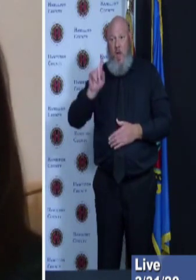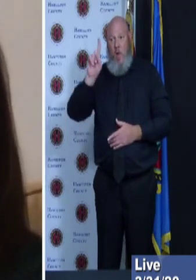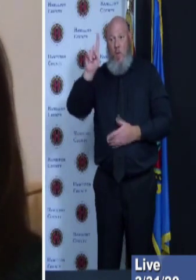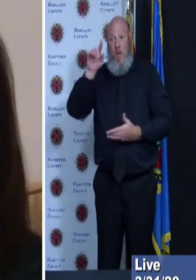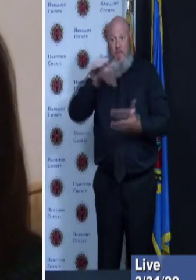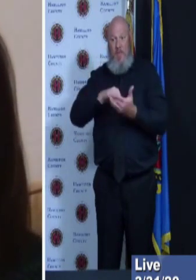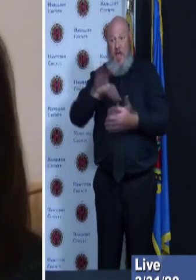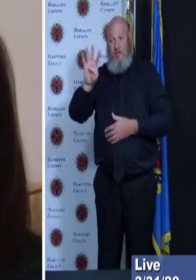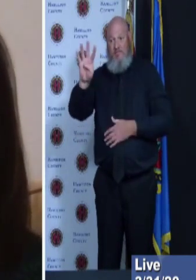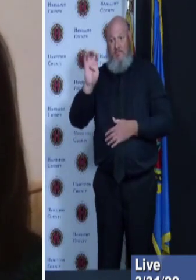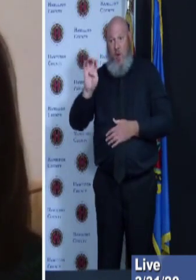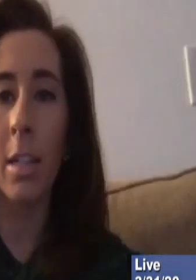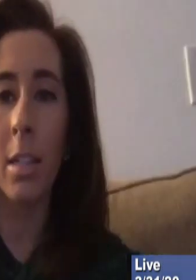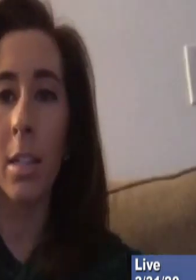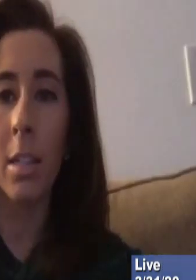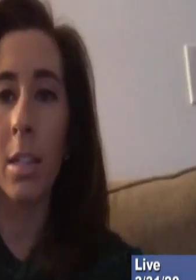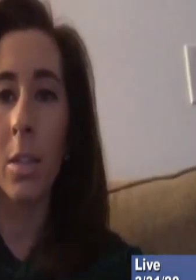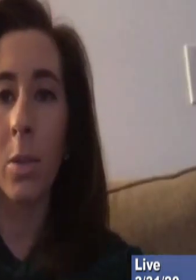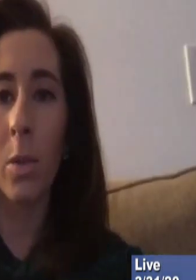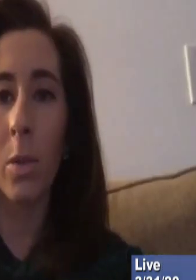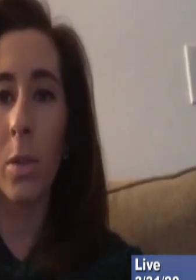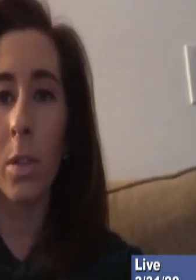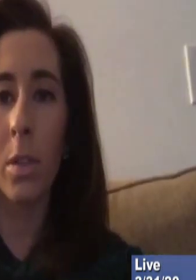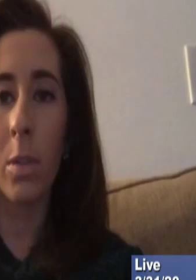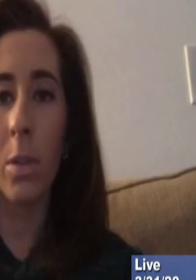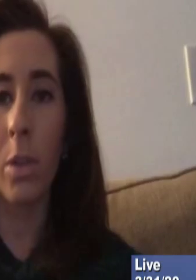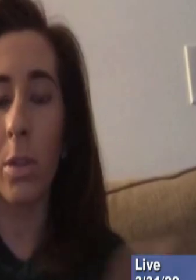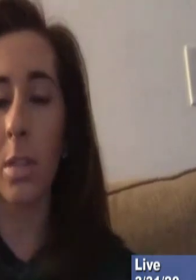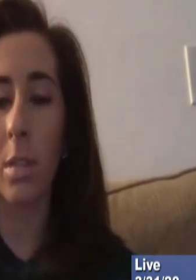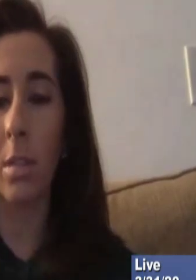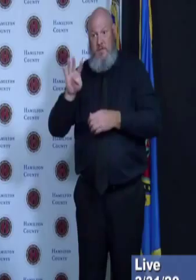you wrote in the chat where this